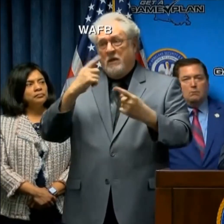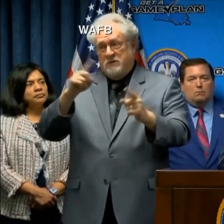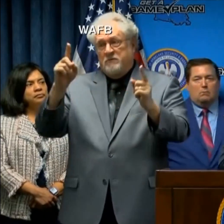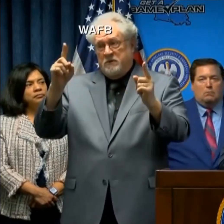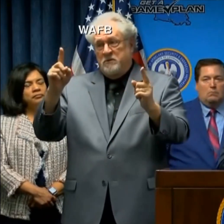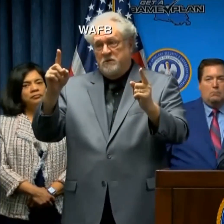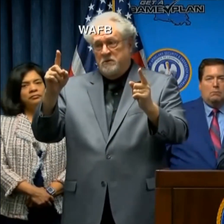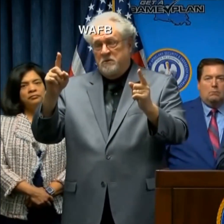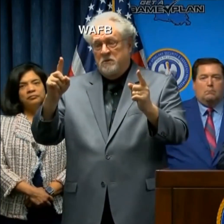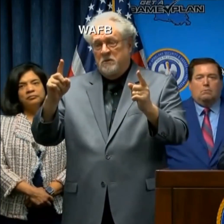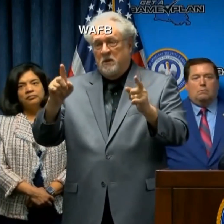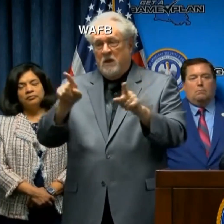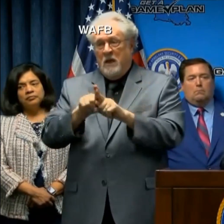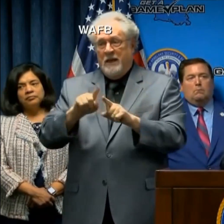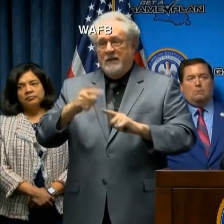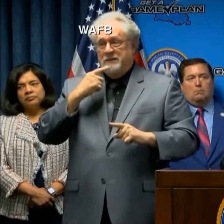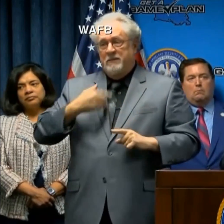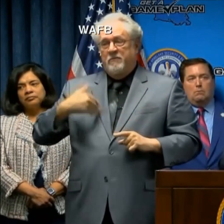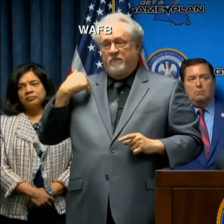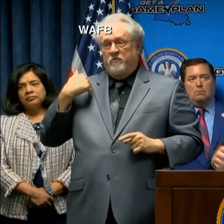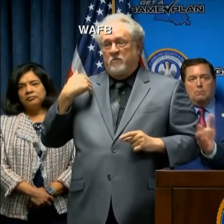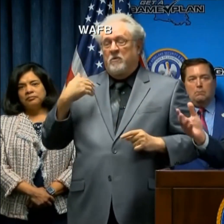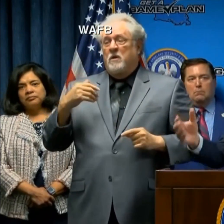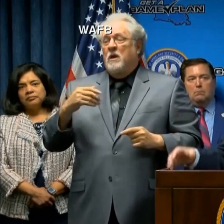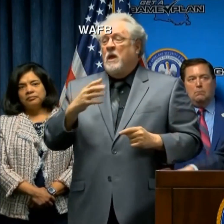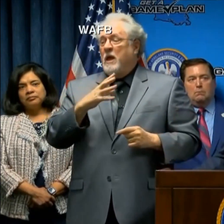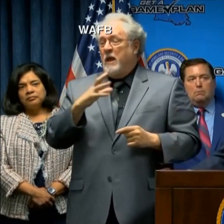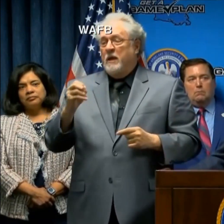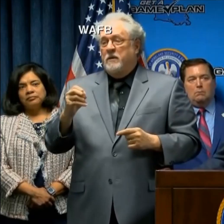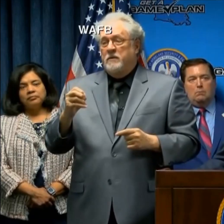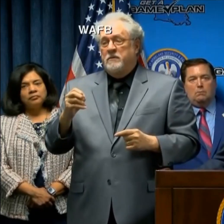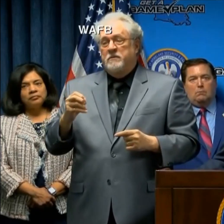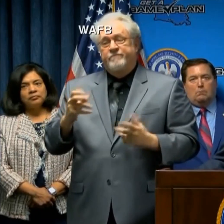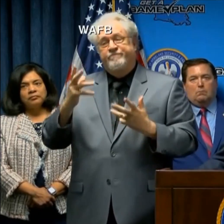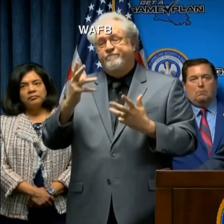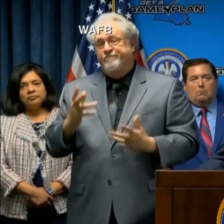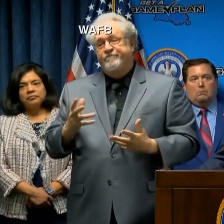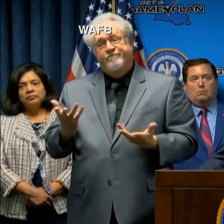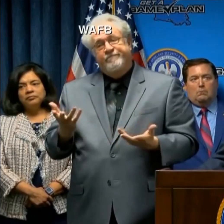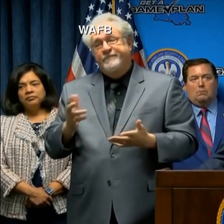my prepared remarks and and unfortunately that's that's just the way